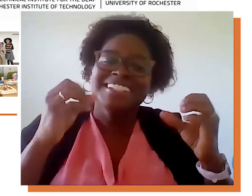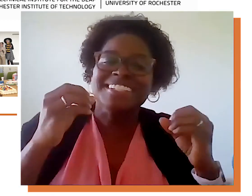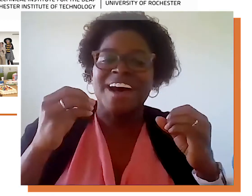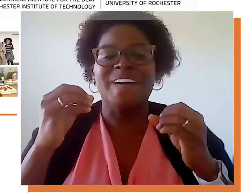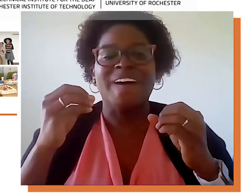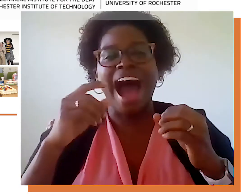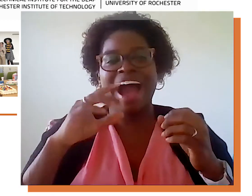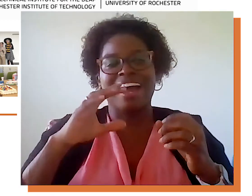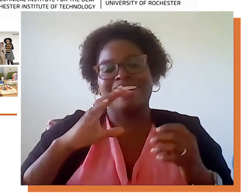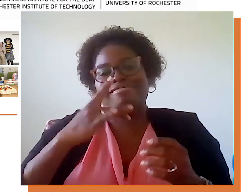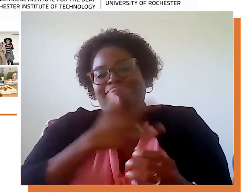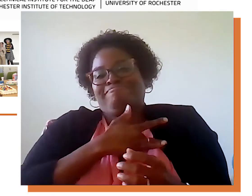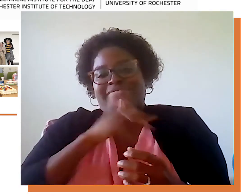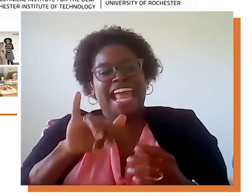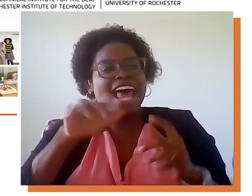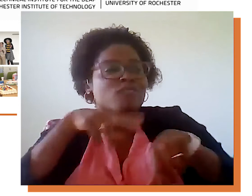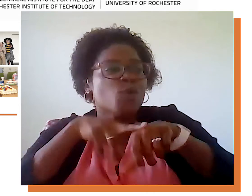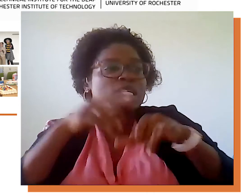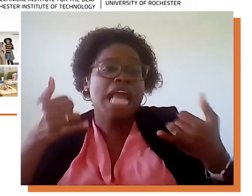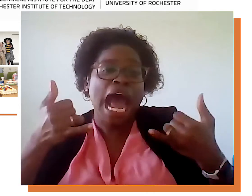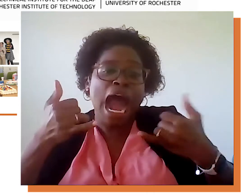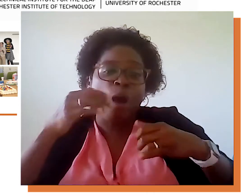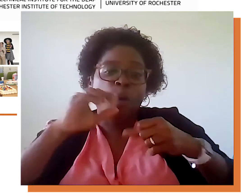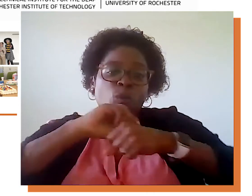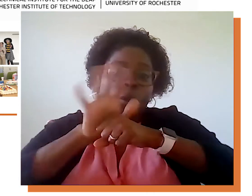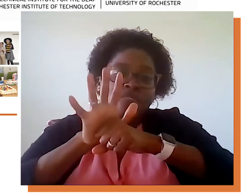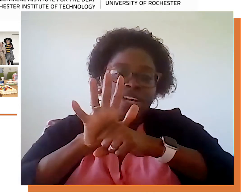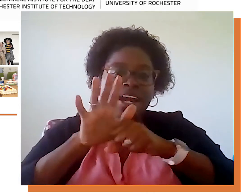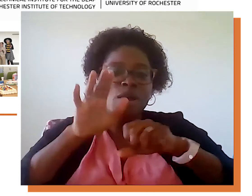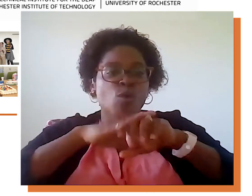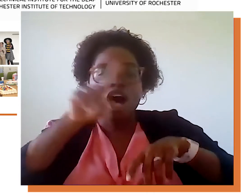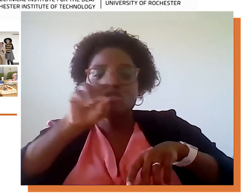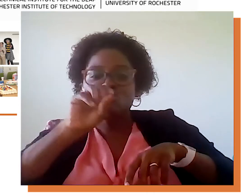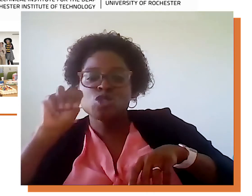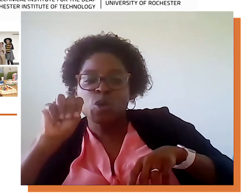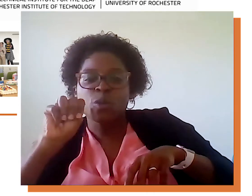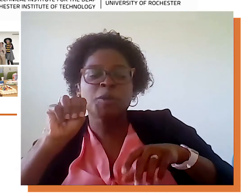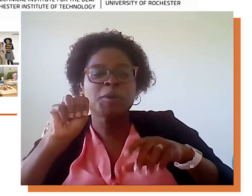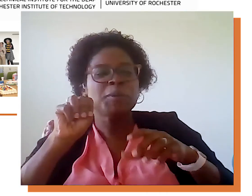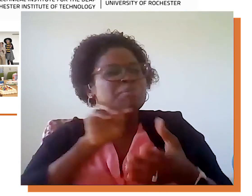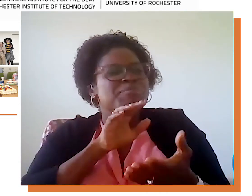and near and dear to my heart, and now with the coronavirus and communicating through Zoom,